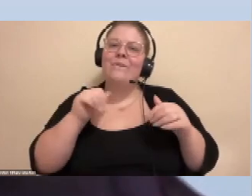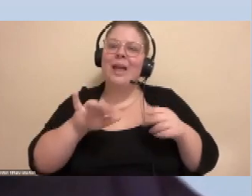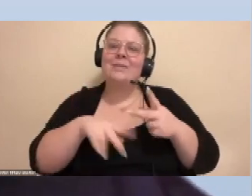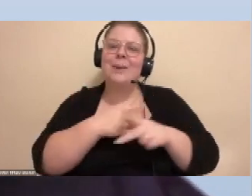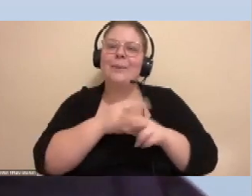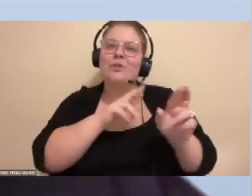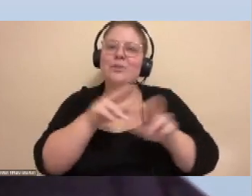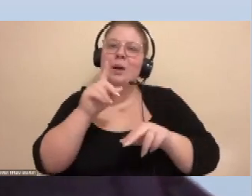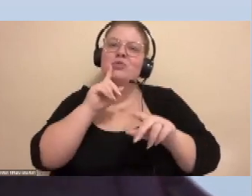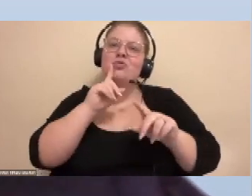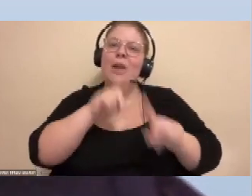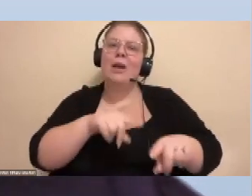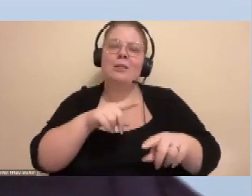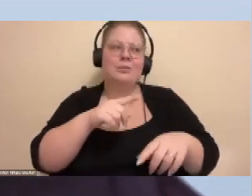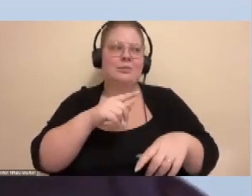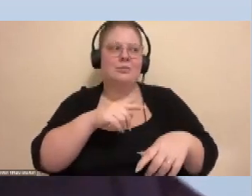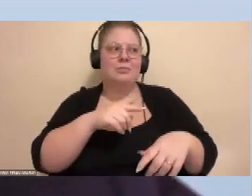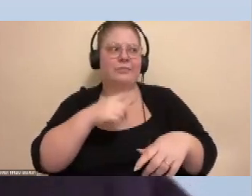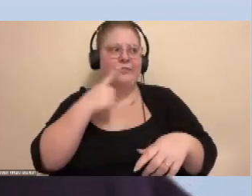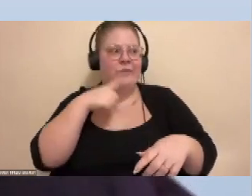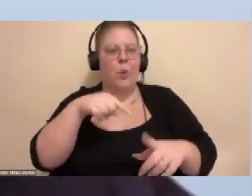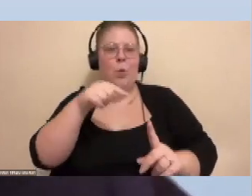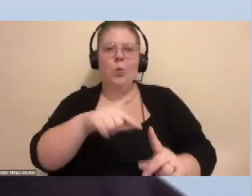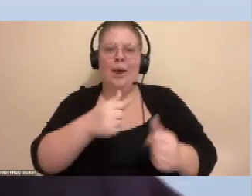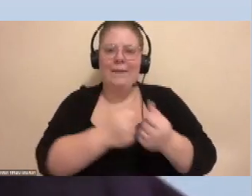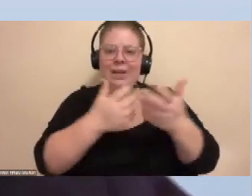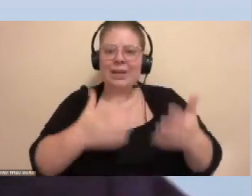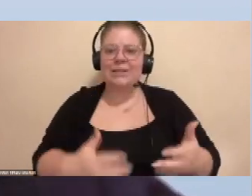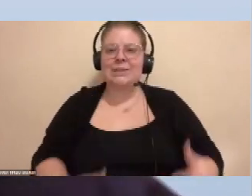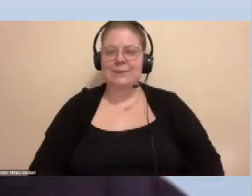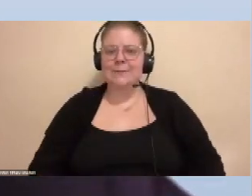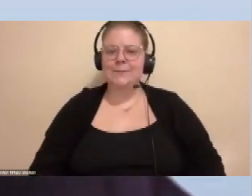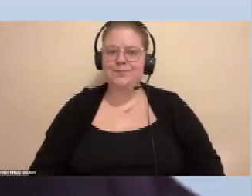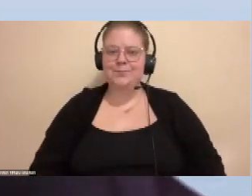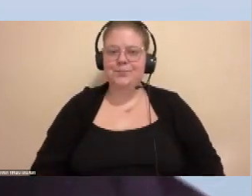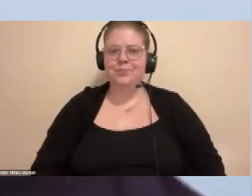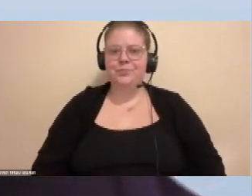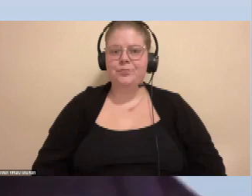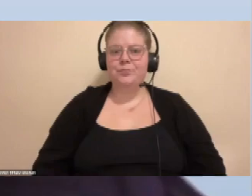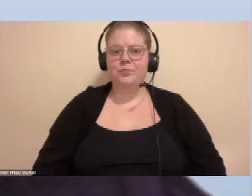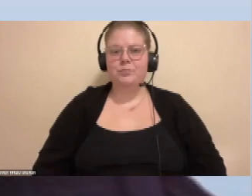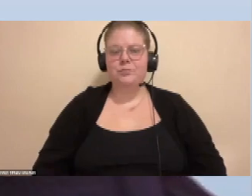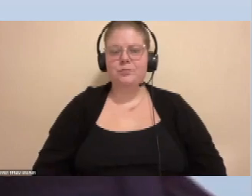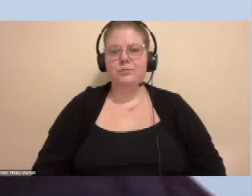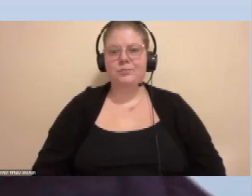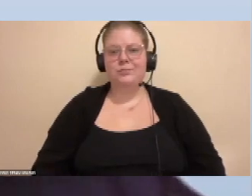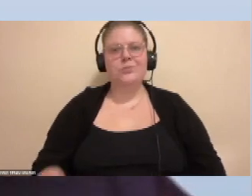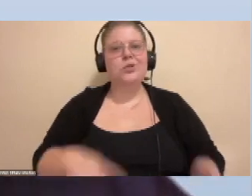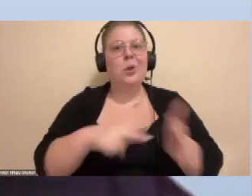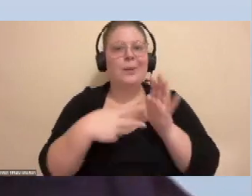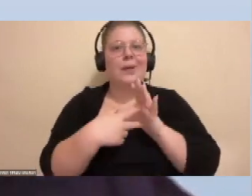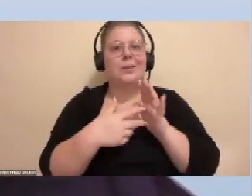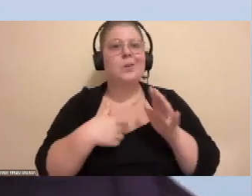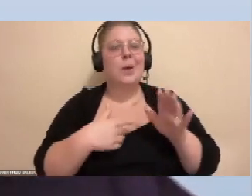you don't need to just hold this in your own pocket. You can make it available in specific ways so we can get a more complete picture